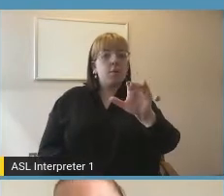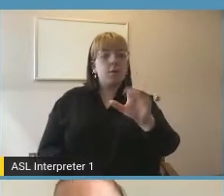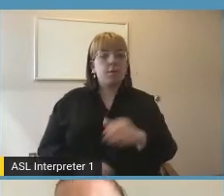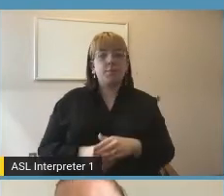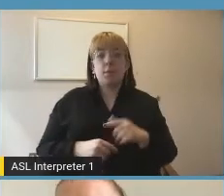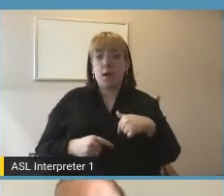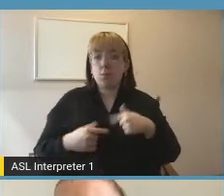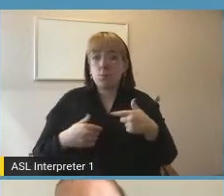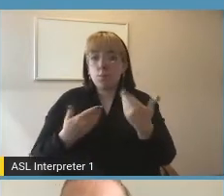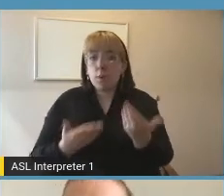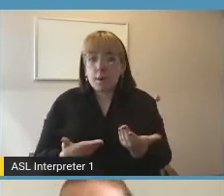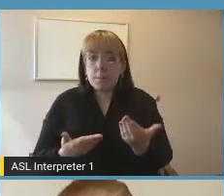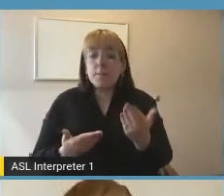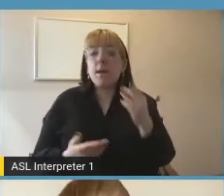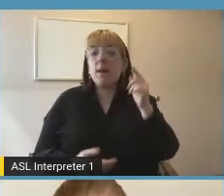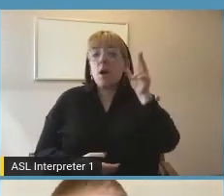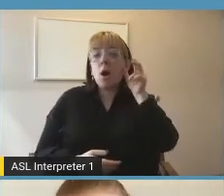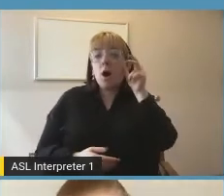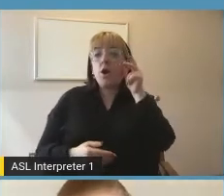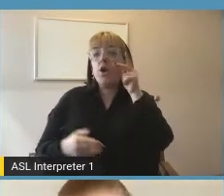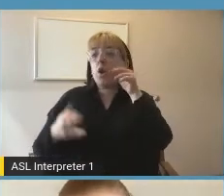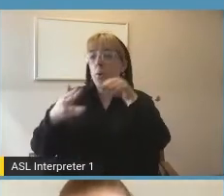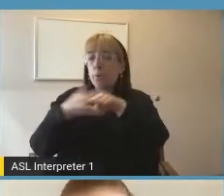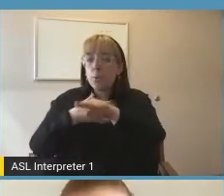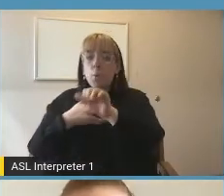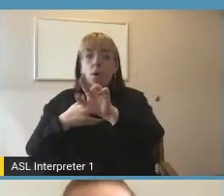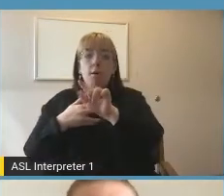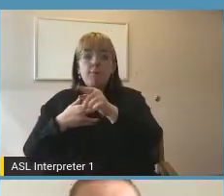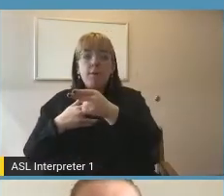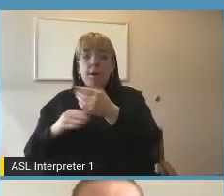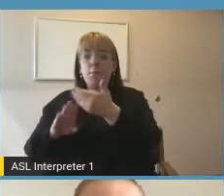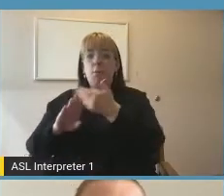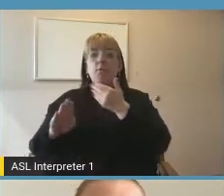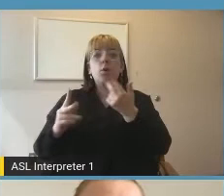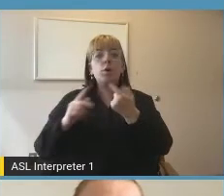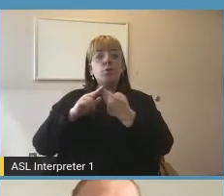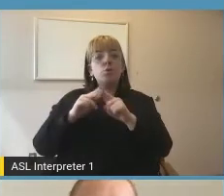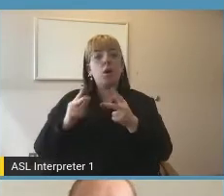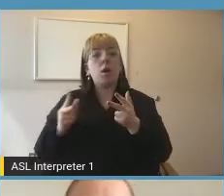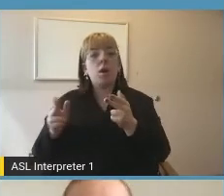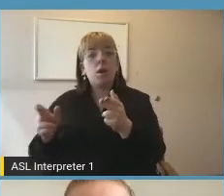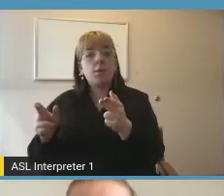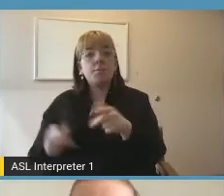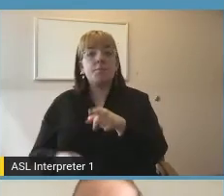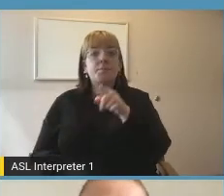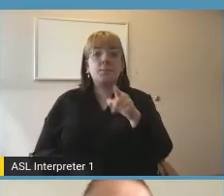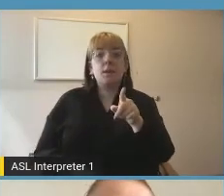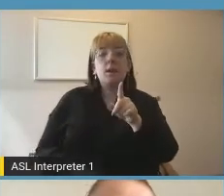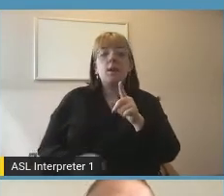idea through auphonic before they start editing. That will save you a lot of time messing with